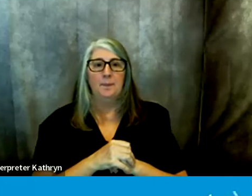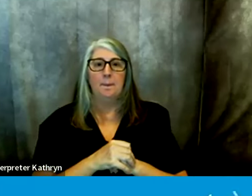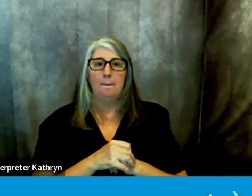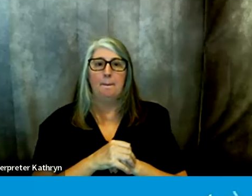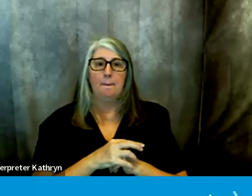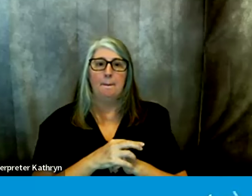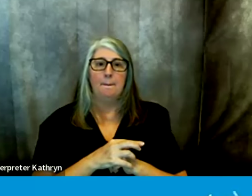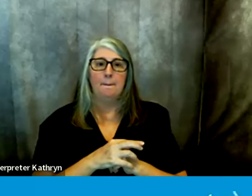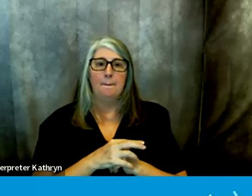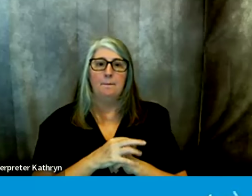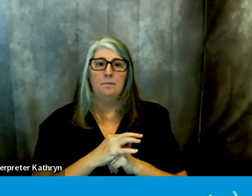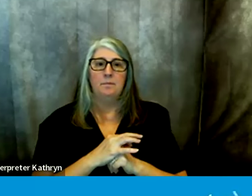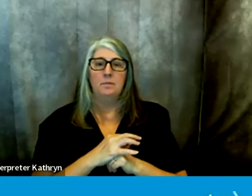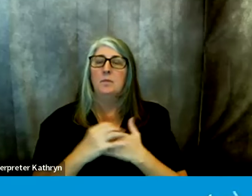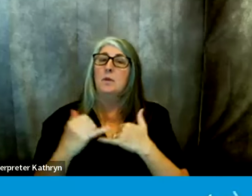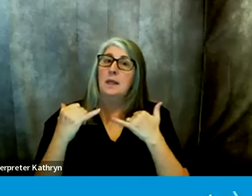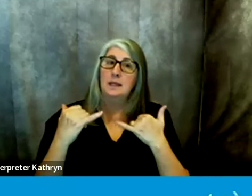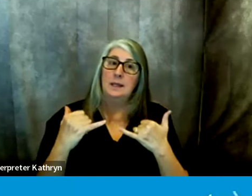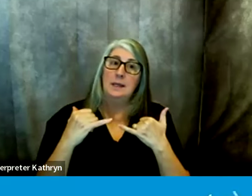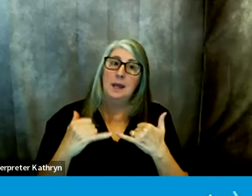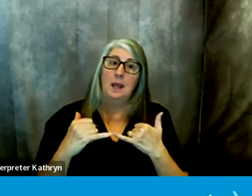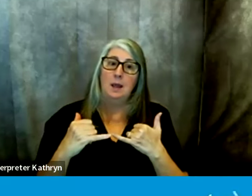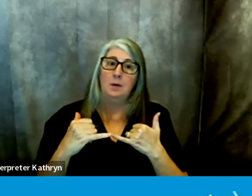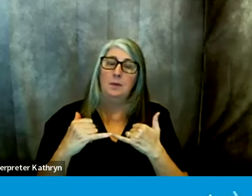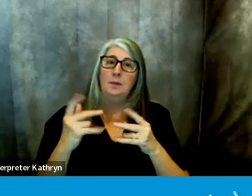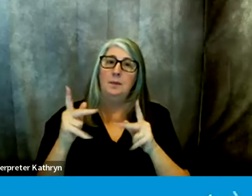Okay, and now we’re kind of getting into the weeds a bit with the questions